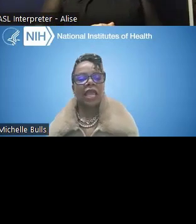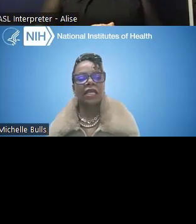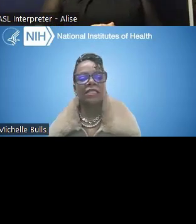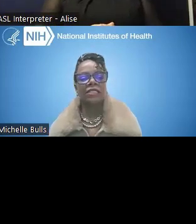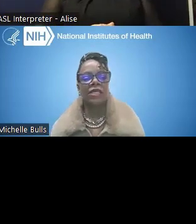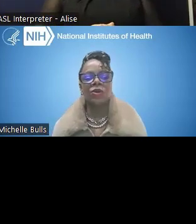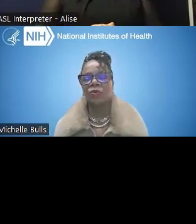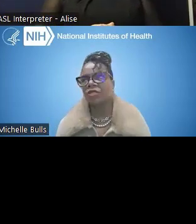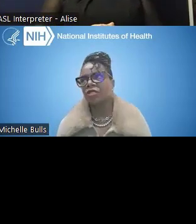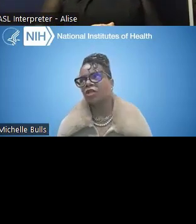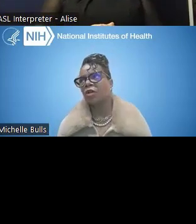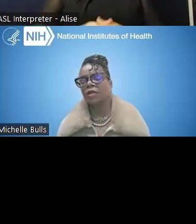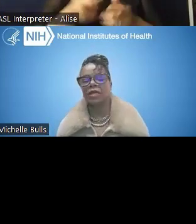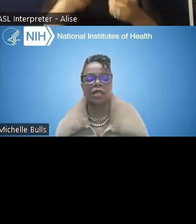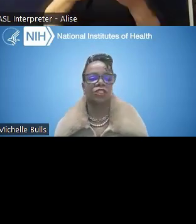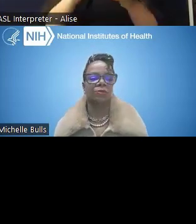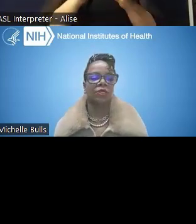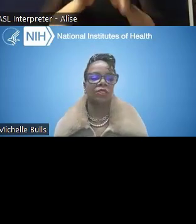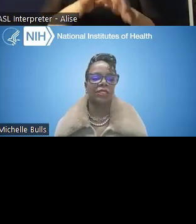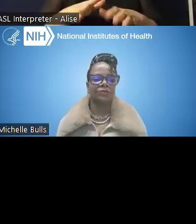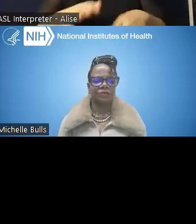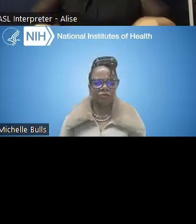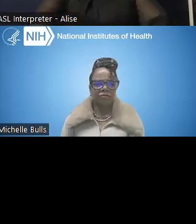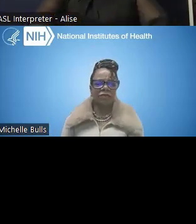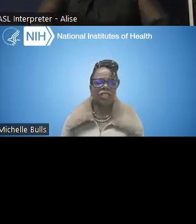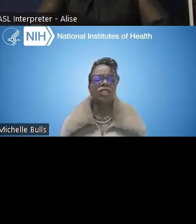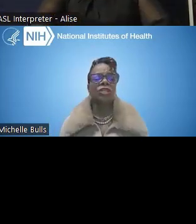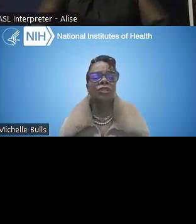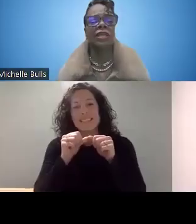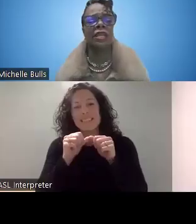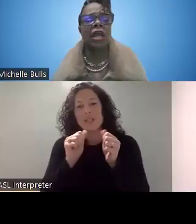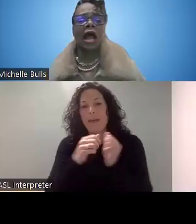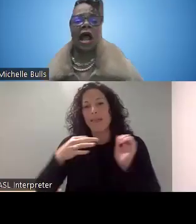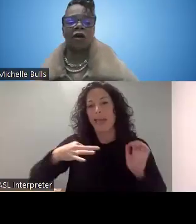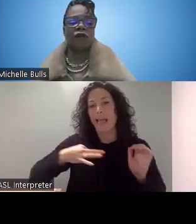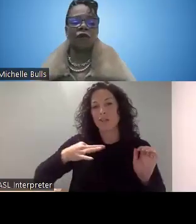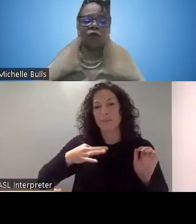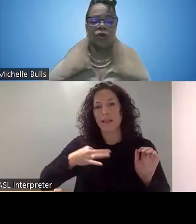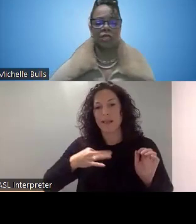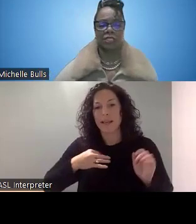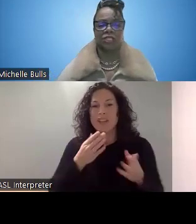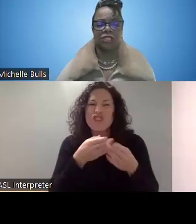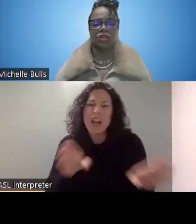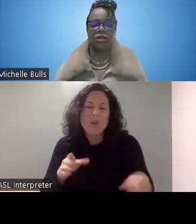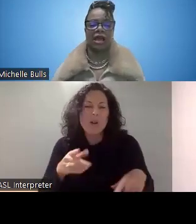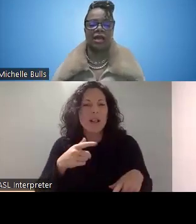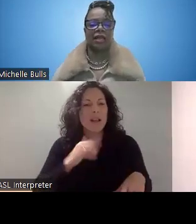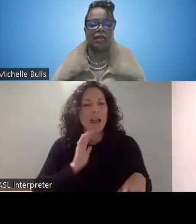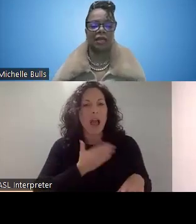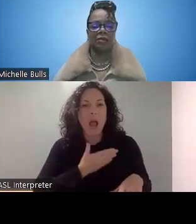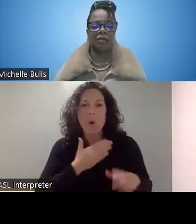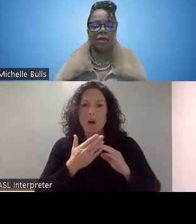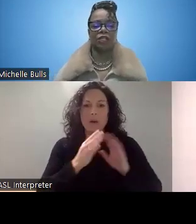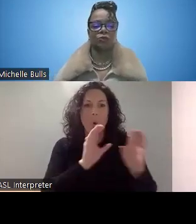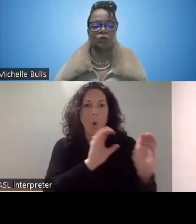In continuing with determining eligibility, generally our foreign organizations are not eligible